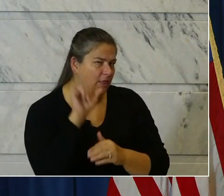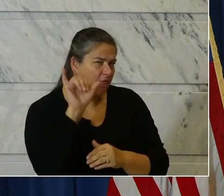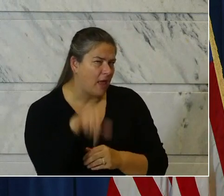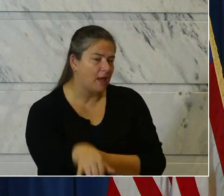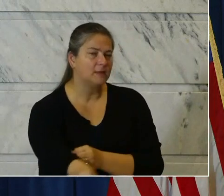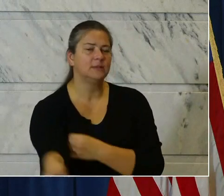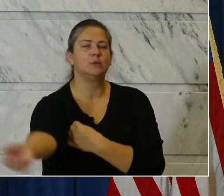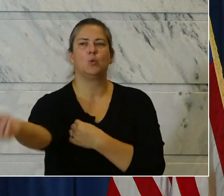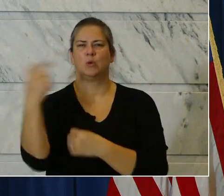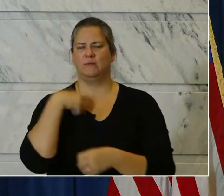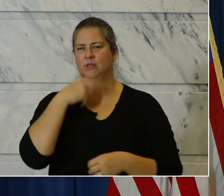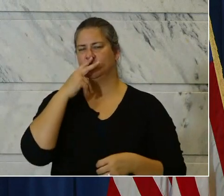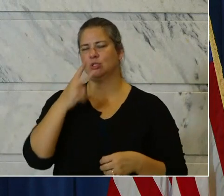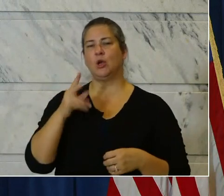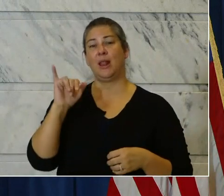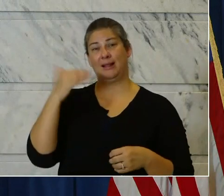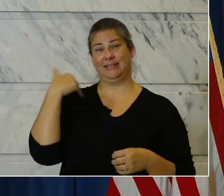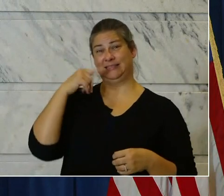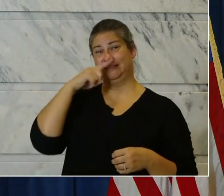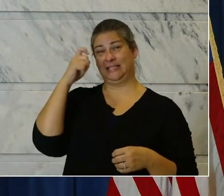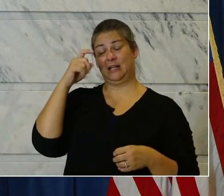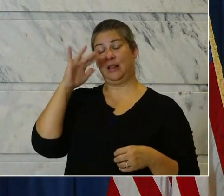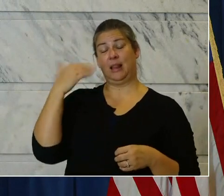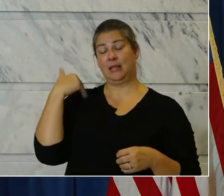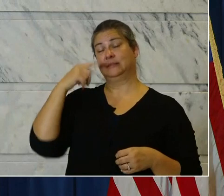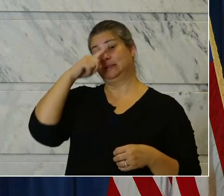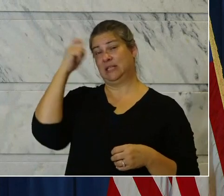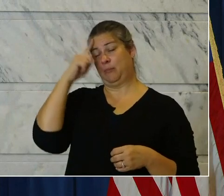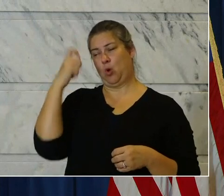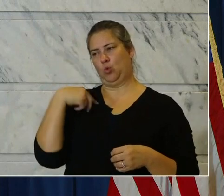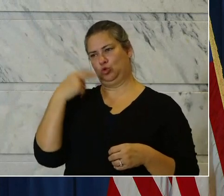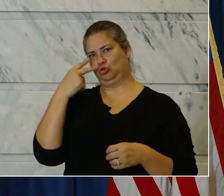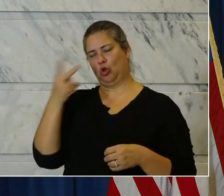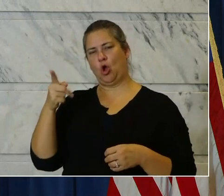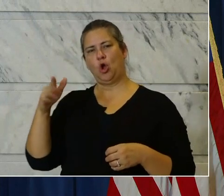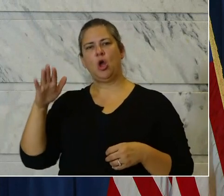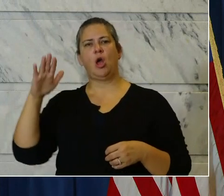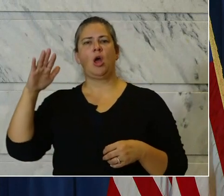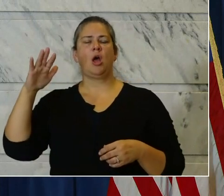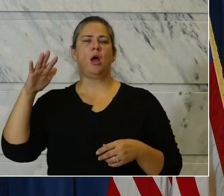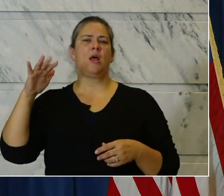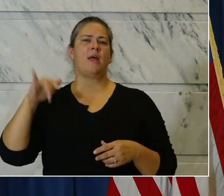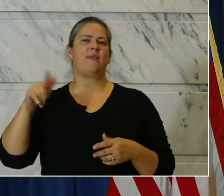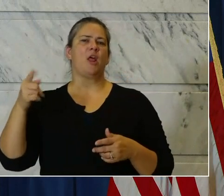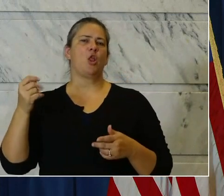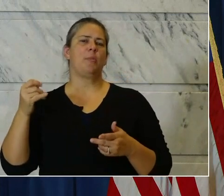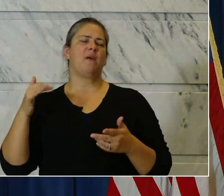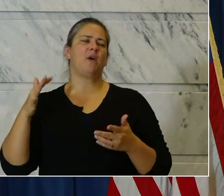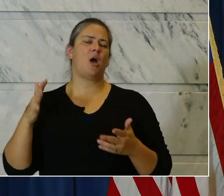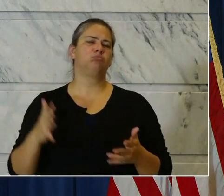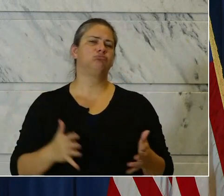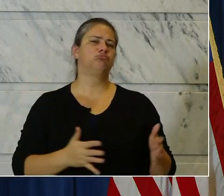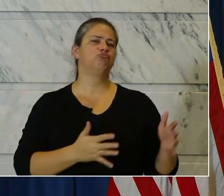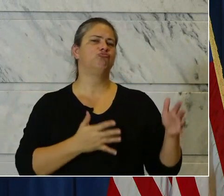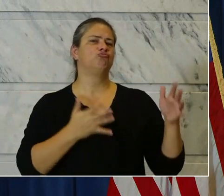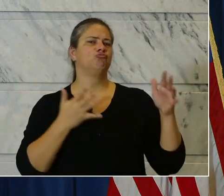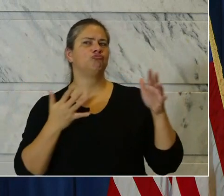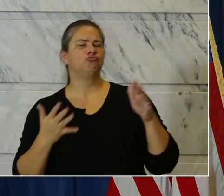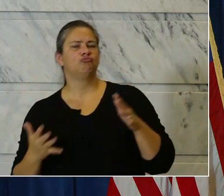WE'VE SEEN- JUST LIKE WE DID IN THE SUMMER SOME EBBS AND FLOWS WHAT I'M ASKING IS THAT PEOPLE